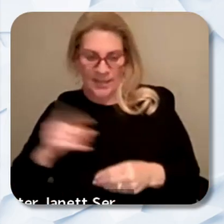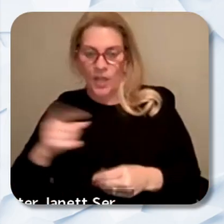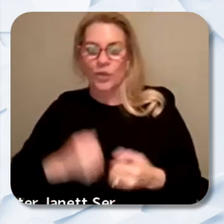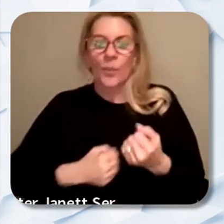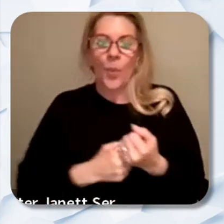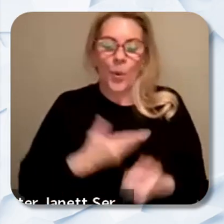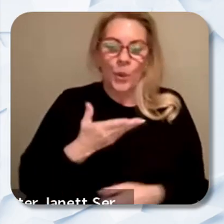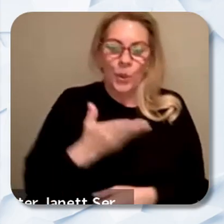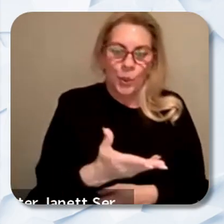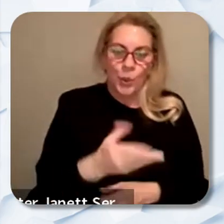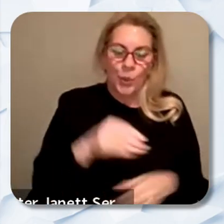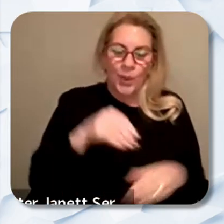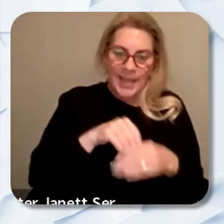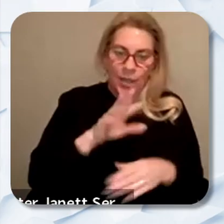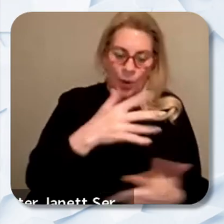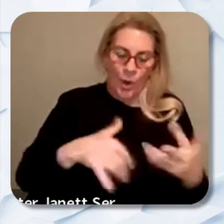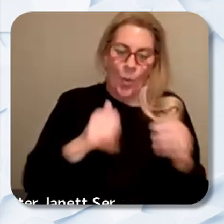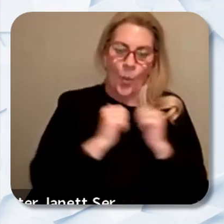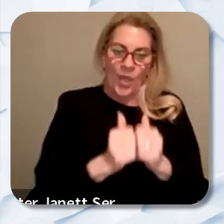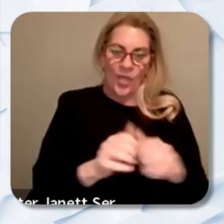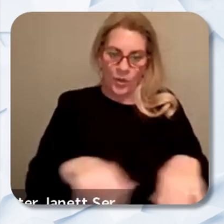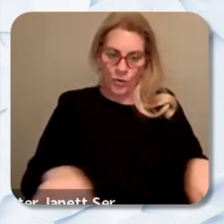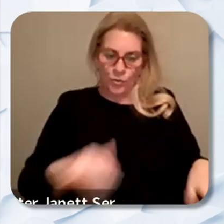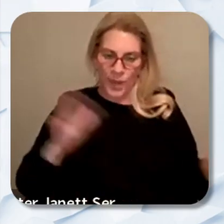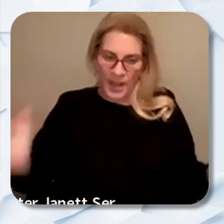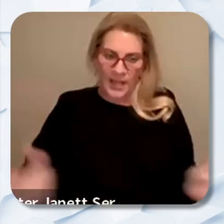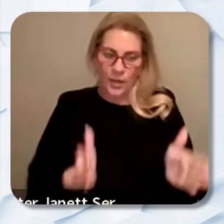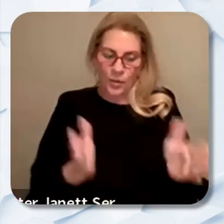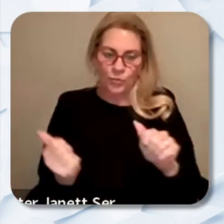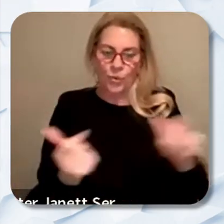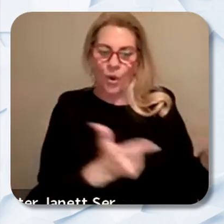you in your interactions with the children. So I really encourage you all to take a look at that